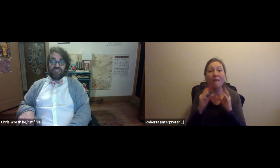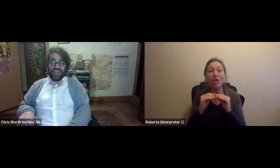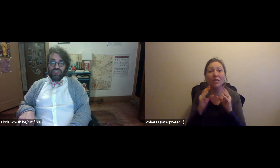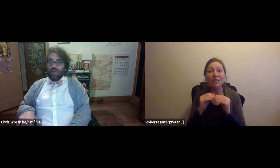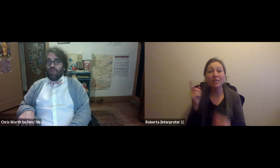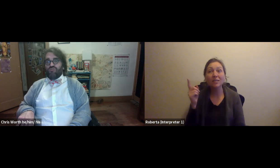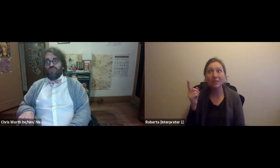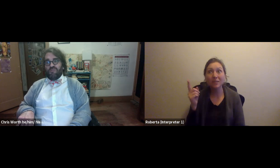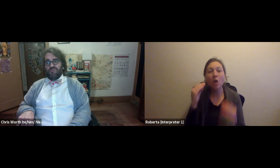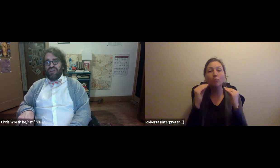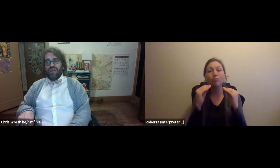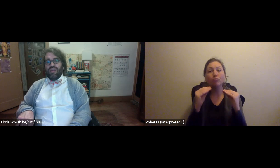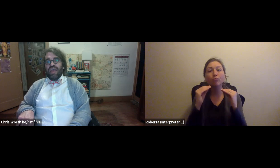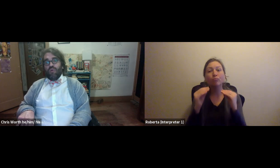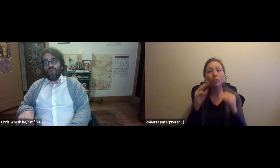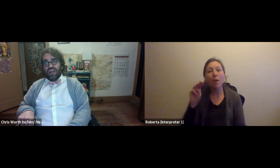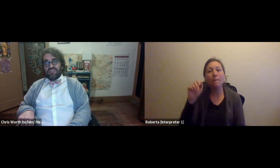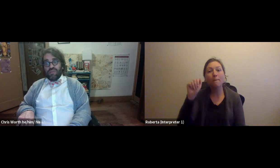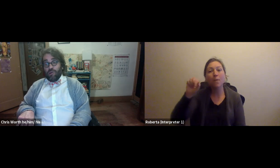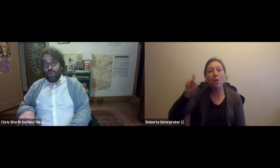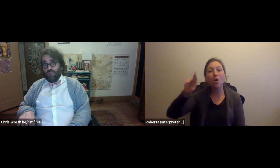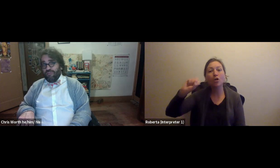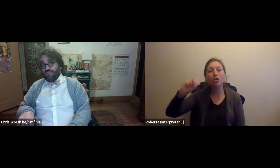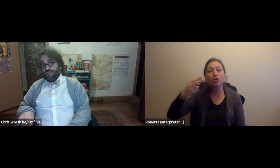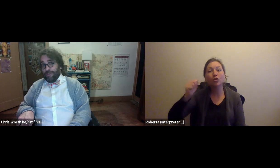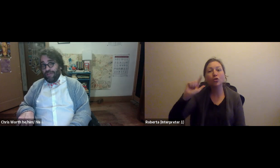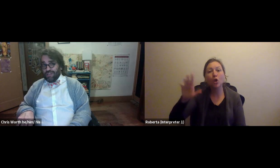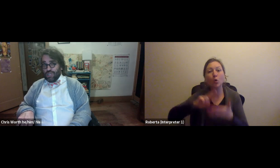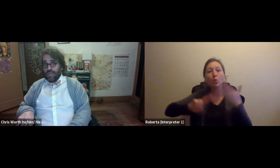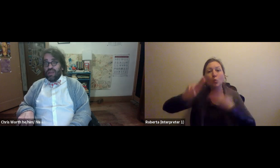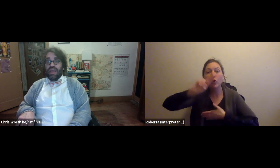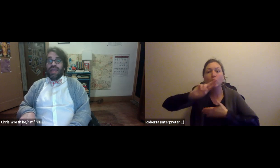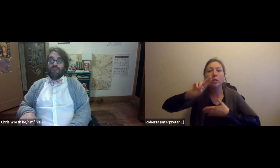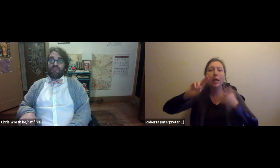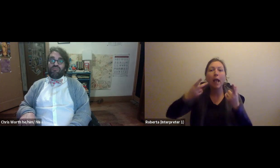teaching at Marshall University and organizing inlet coal fields of Appalachia and I went to